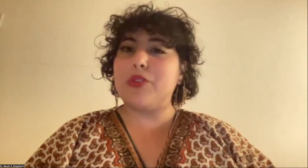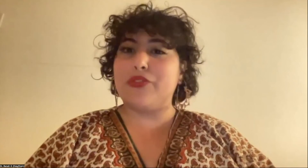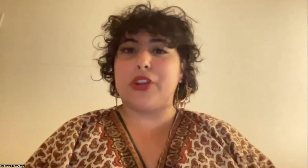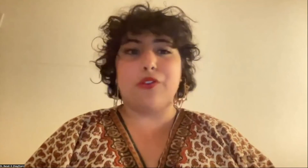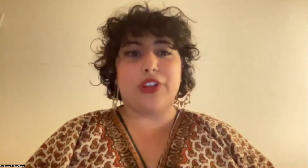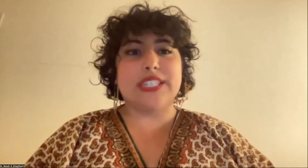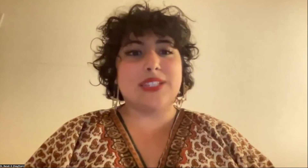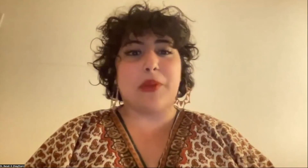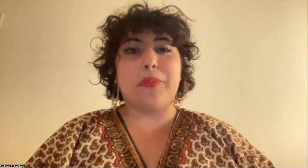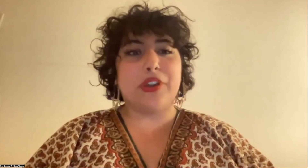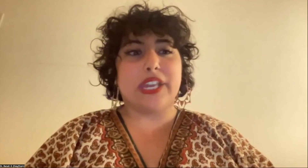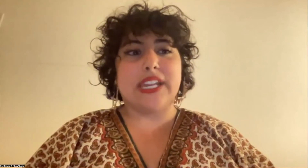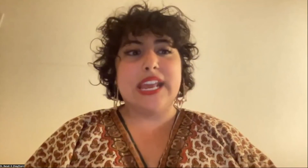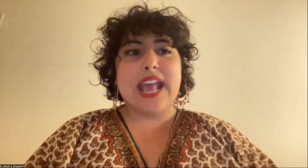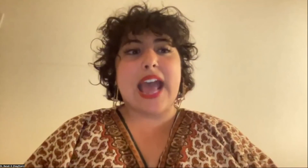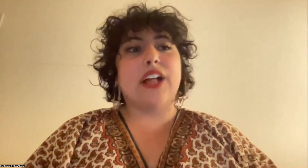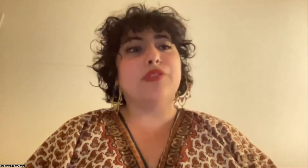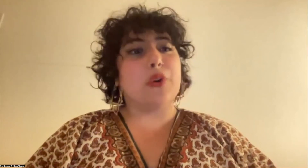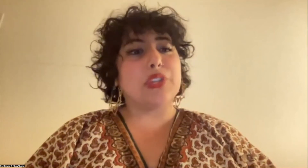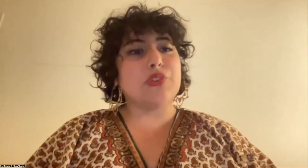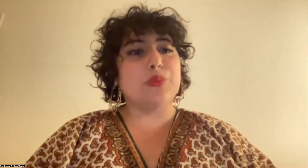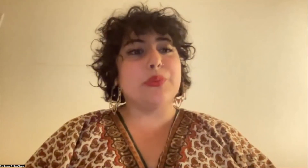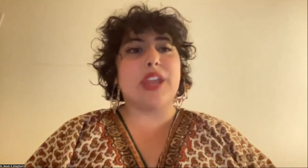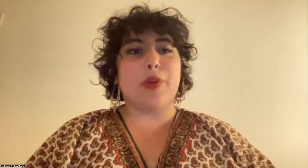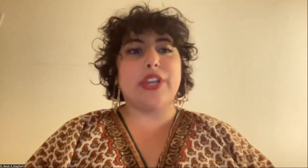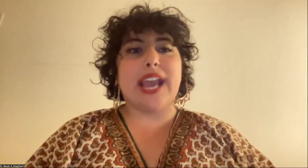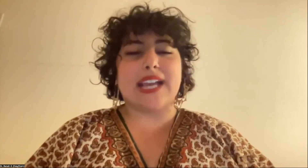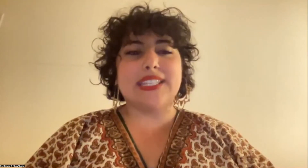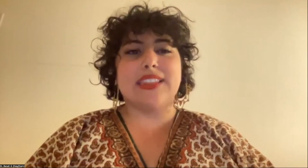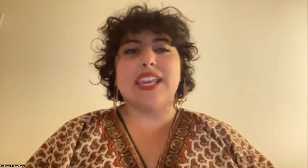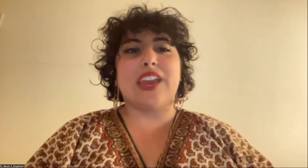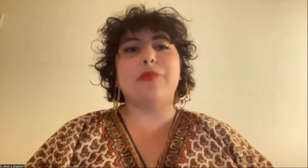periphery over a six month period. I held focus groups with neighborhood cats and they gave me